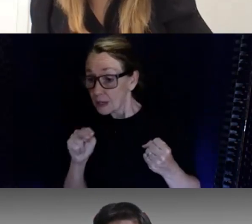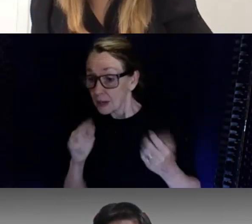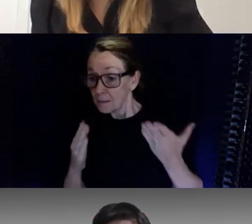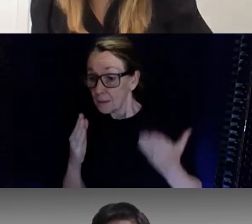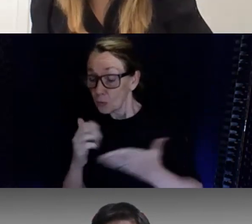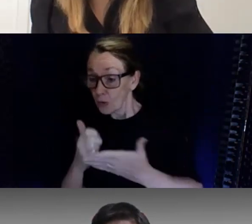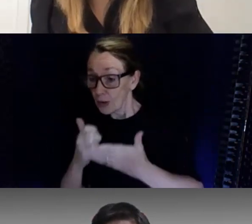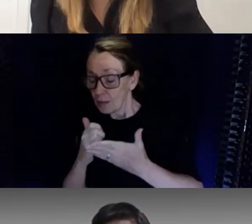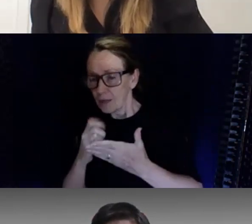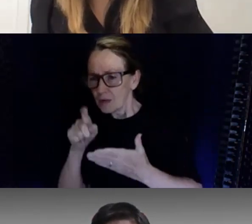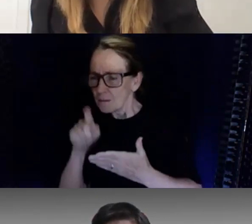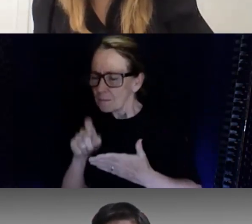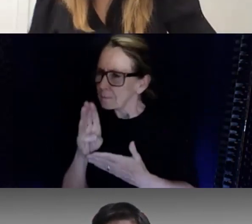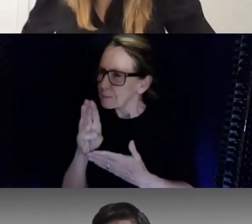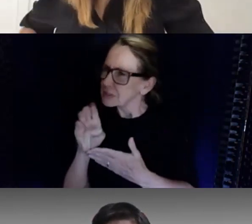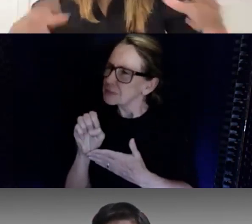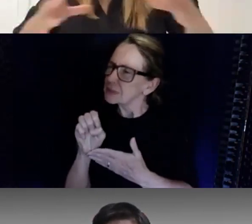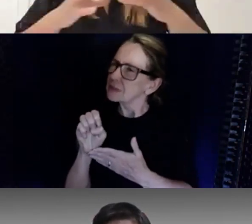WE'RE HOPING PERHAPS TO CONTACT RHODE ISLAND DEPARTMENT OF HEALTH.